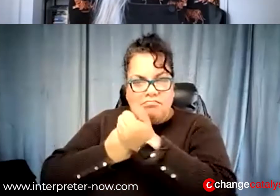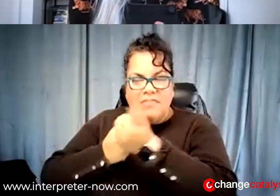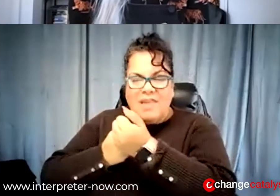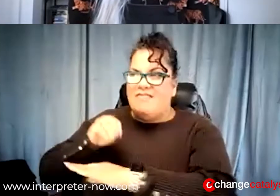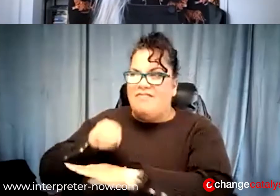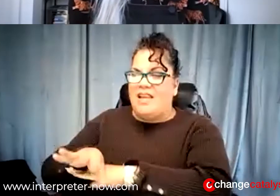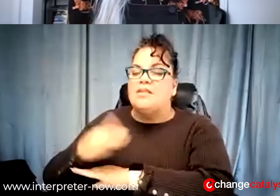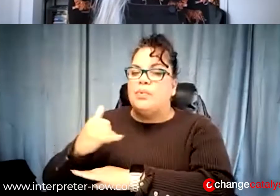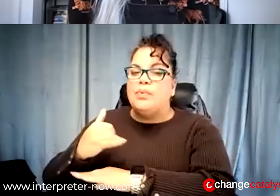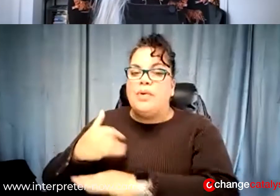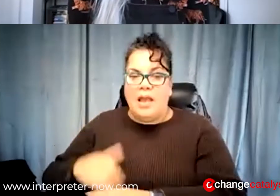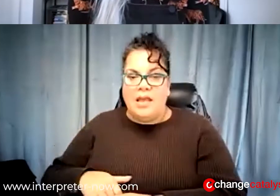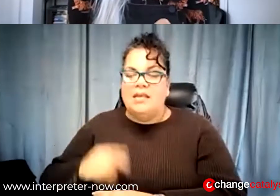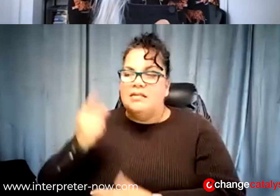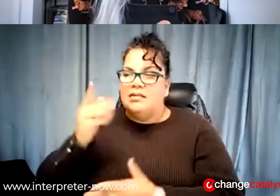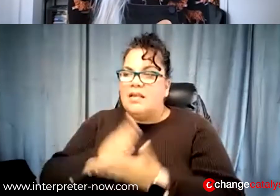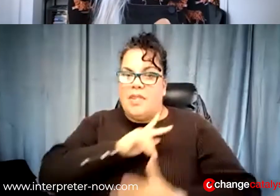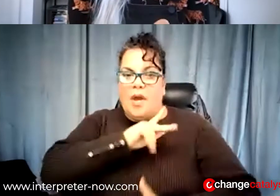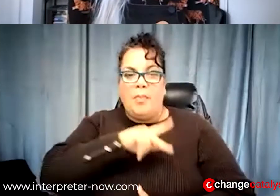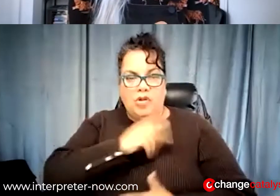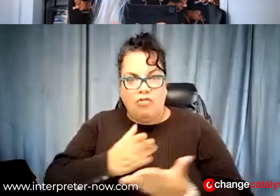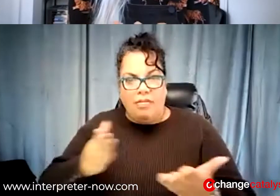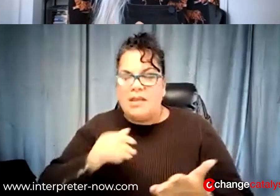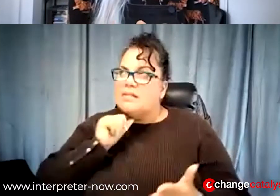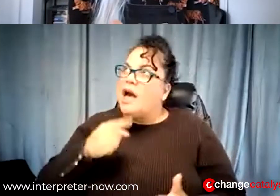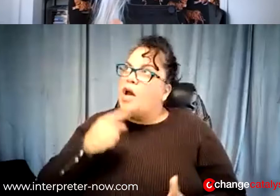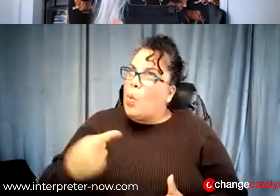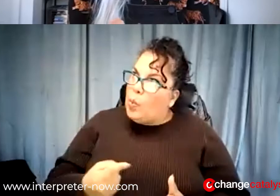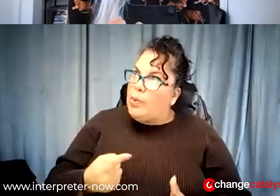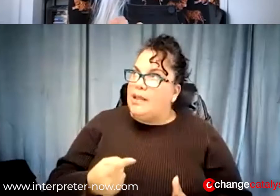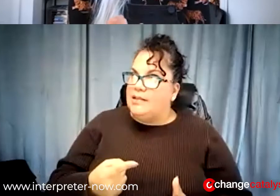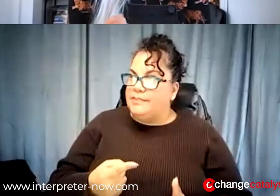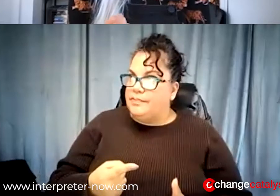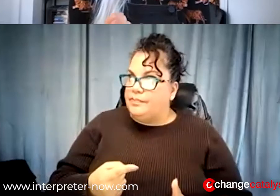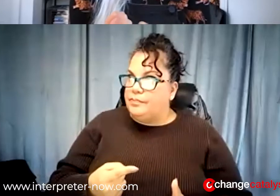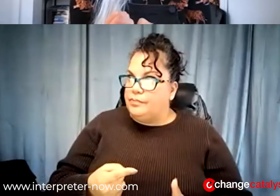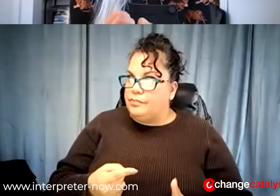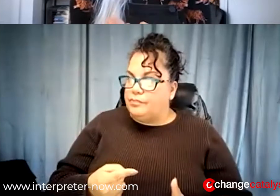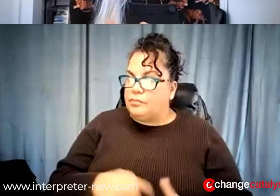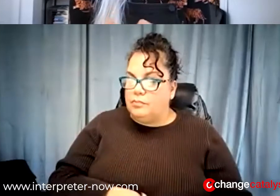Kind of like you said, some of those personal things where it's not that there's an absolute